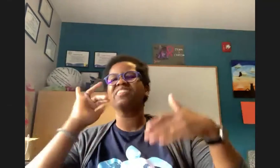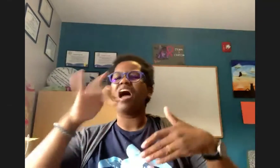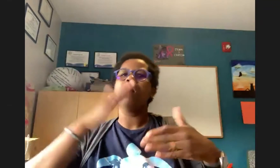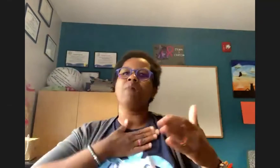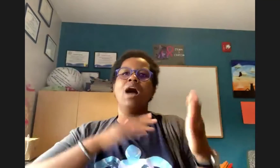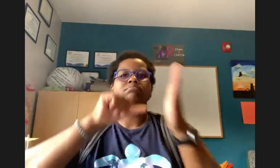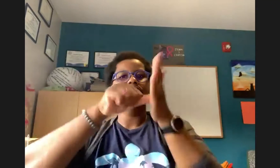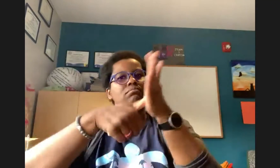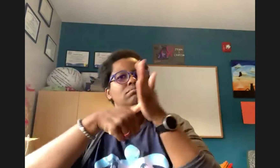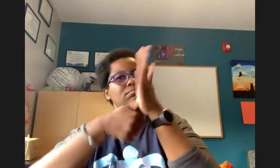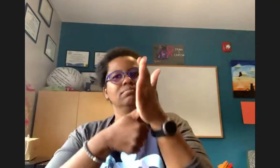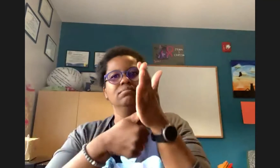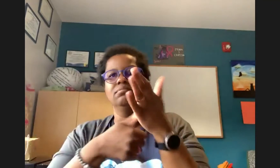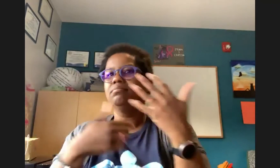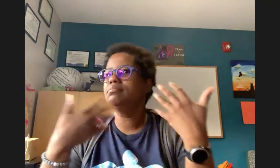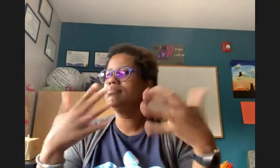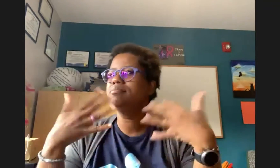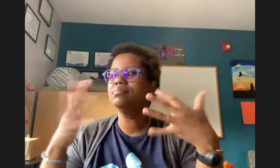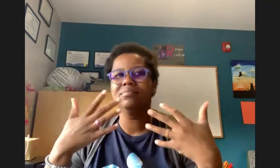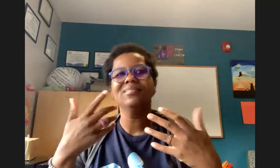That was such an impressive experience.